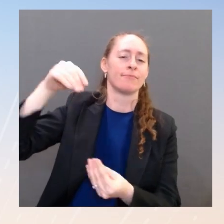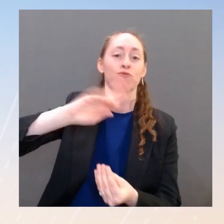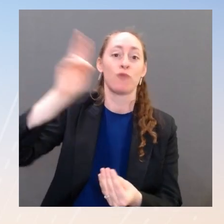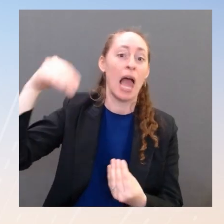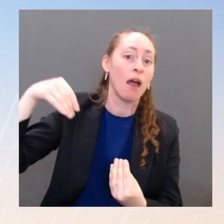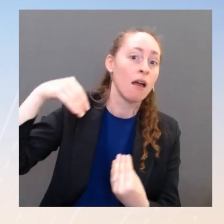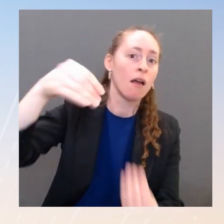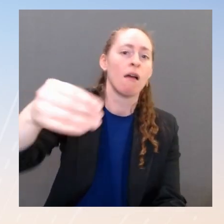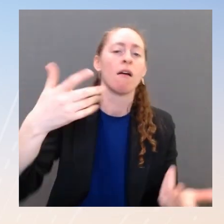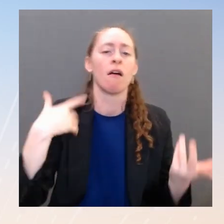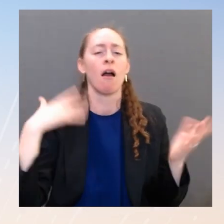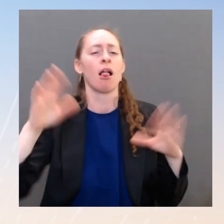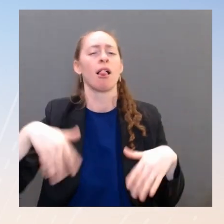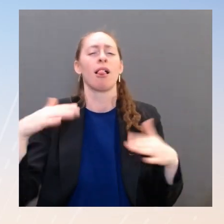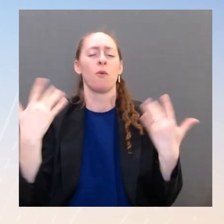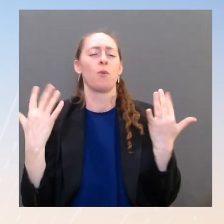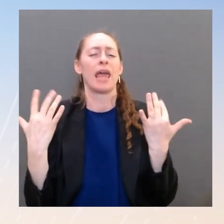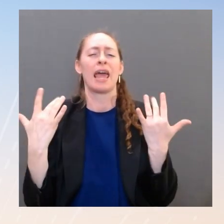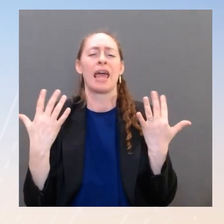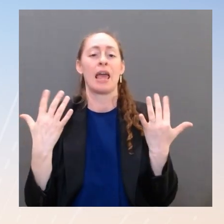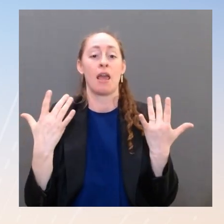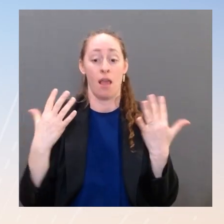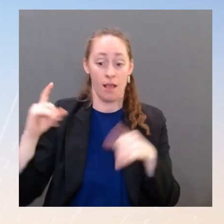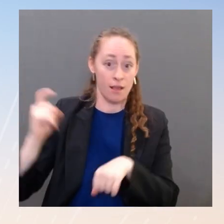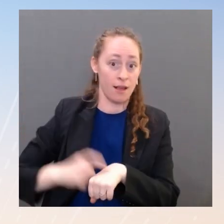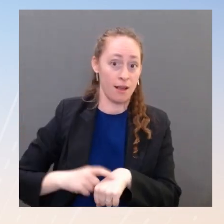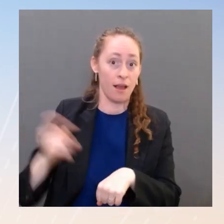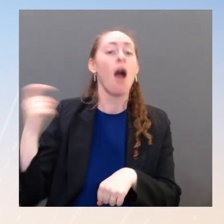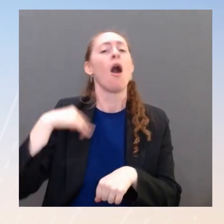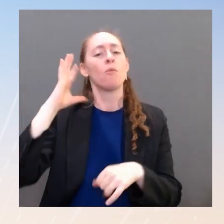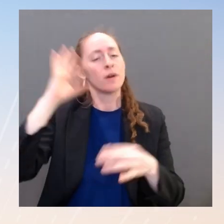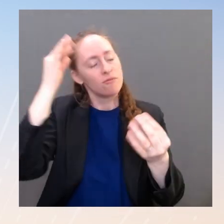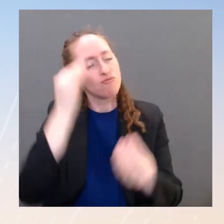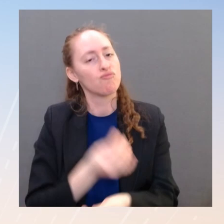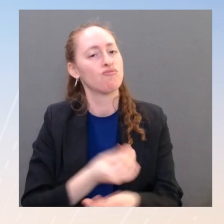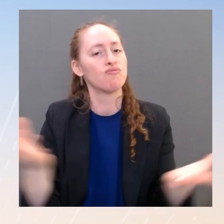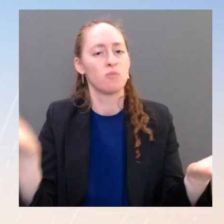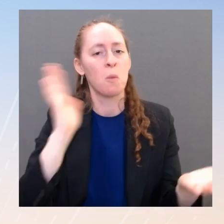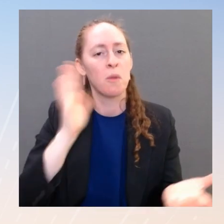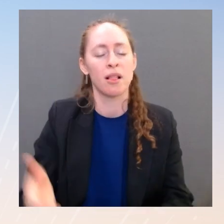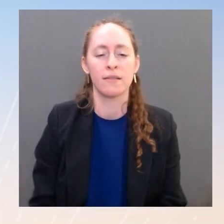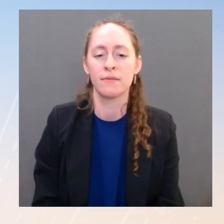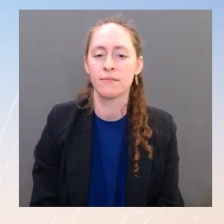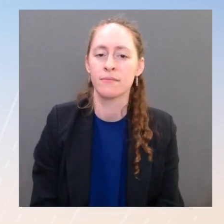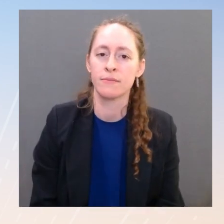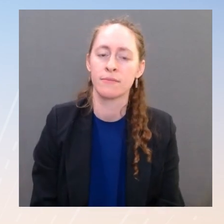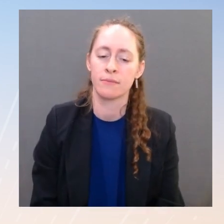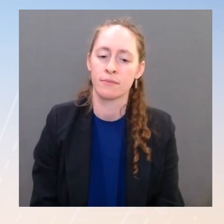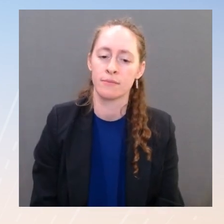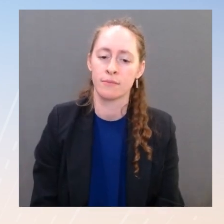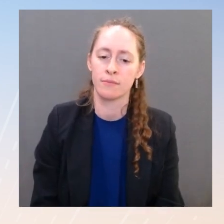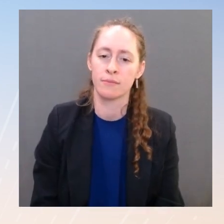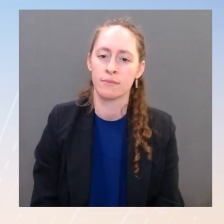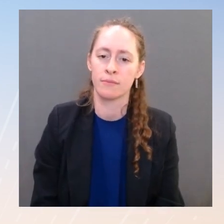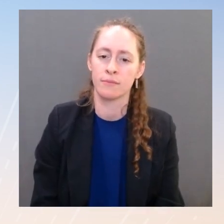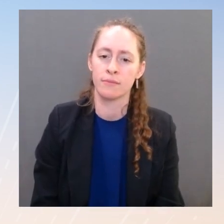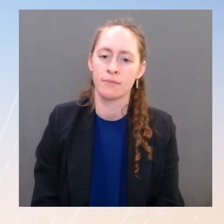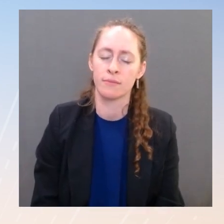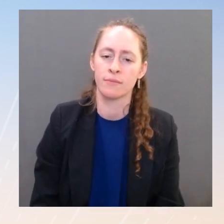detail it to all of you. The Press: And following up as well on the Disinformation Governance Board. Reading the announcements -- well, two examples